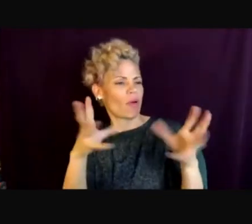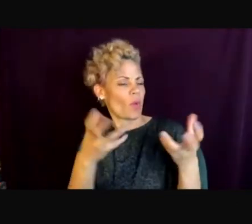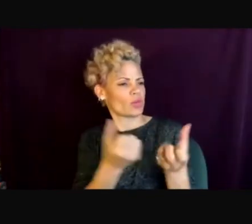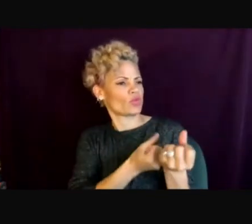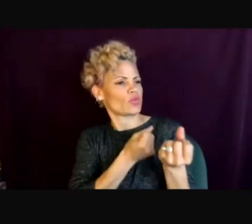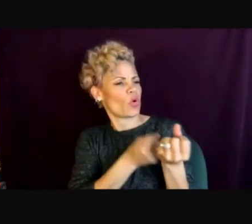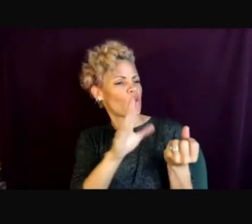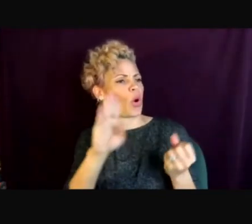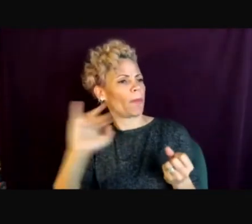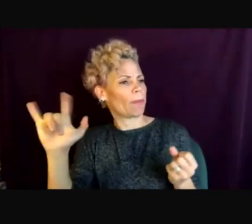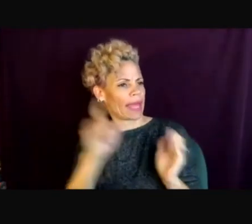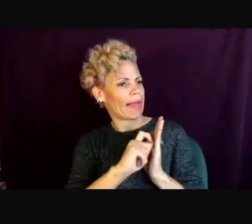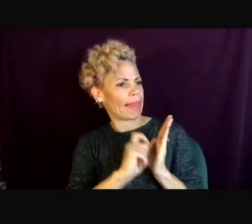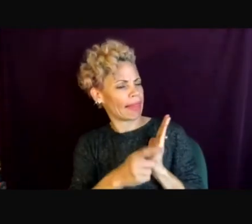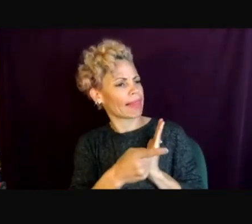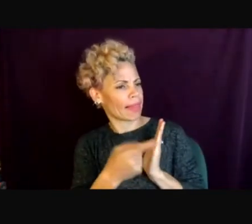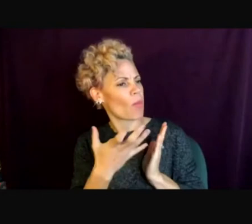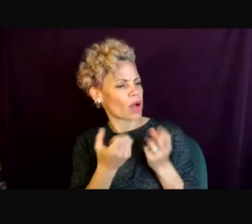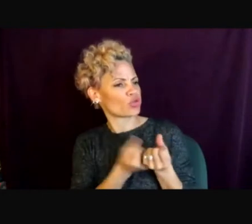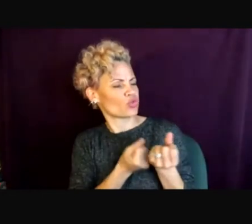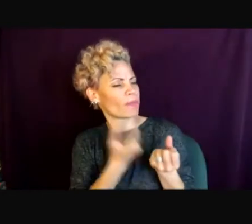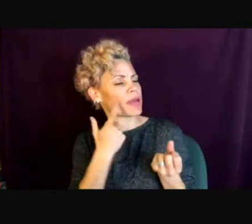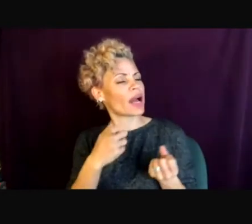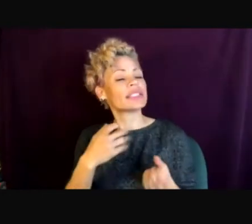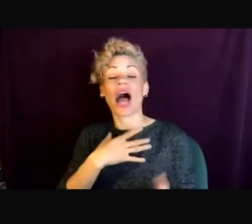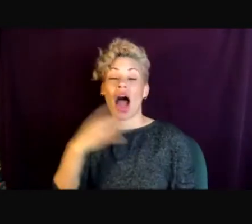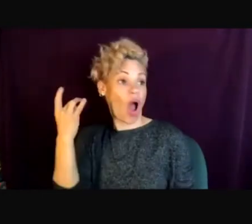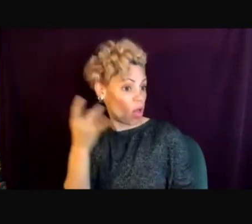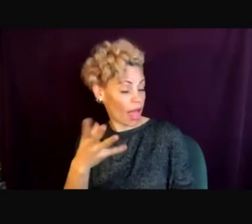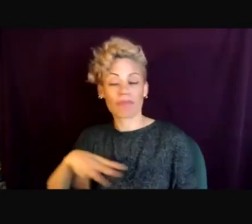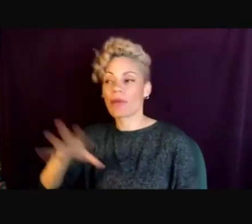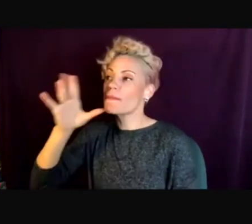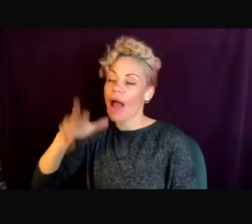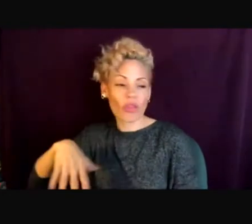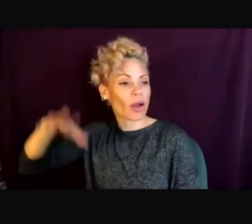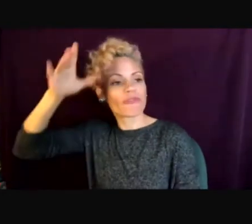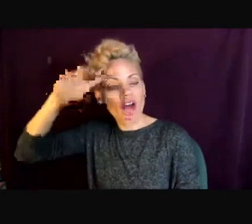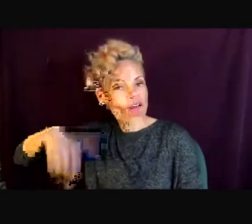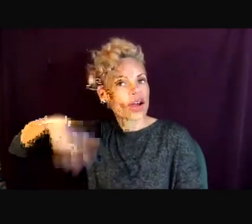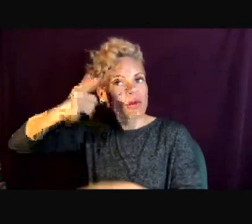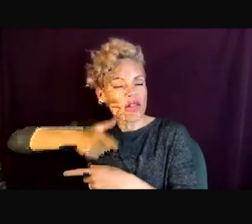because I don't like the way my mother, my father, my brother, my sister, my next door neighbor